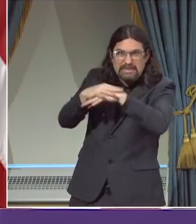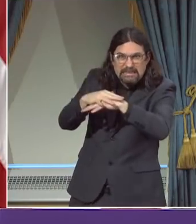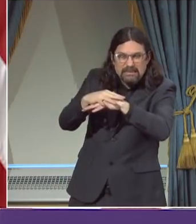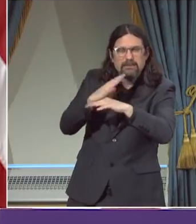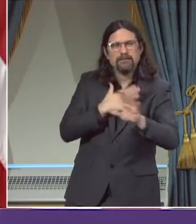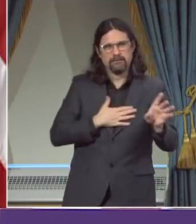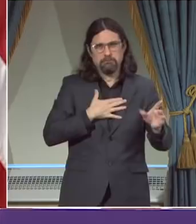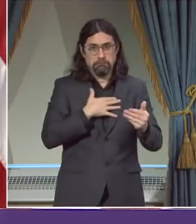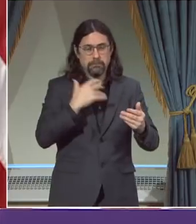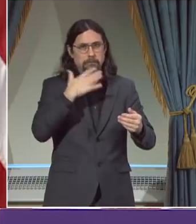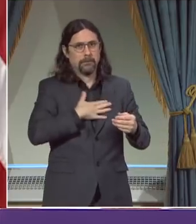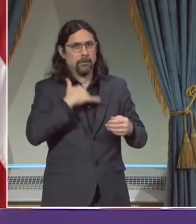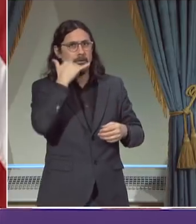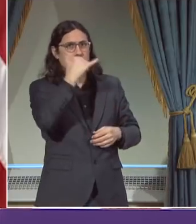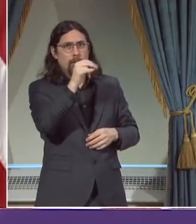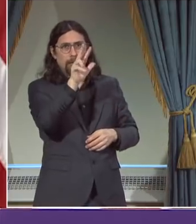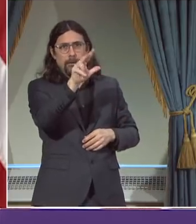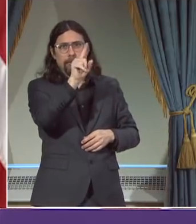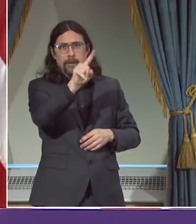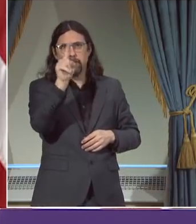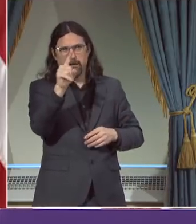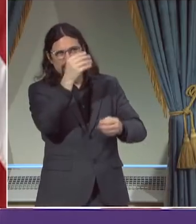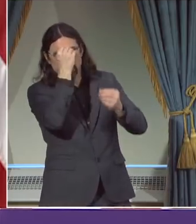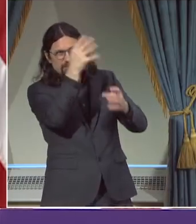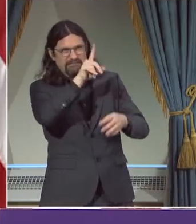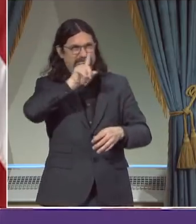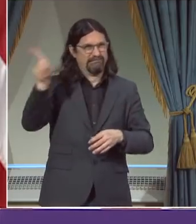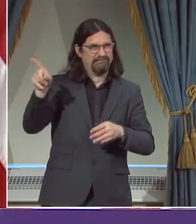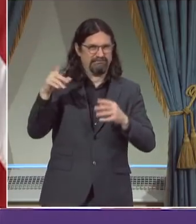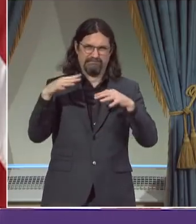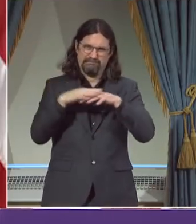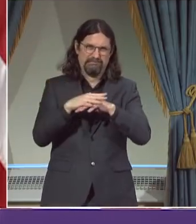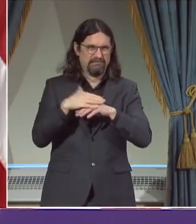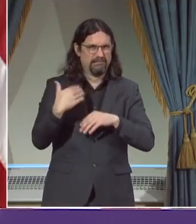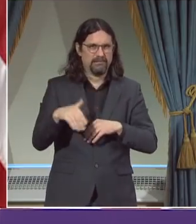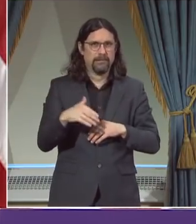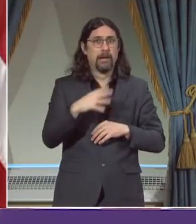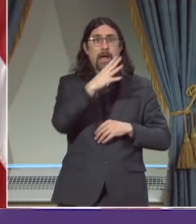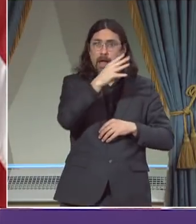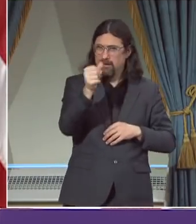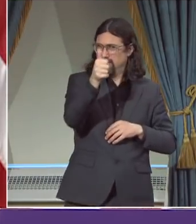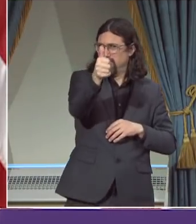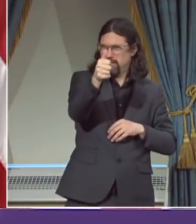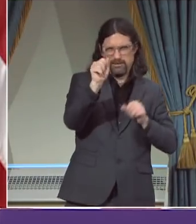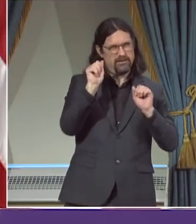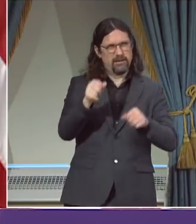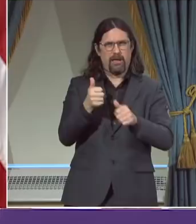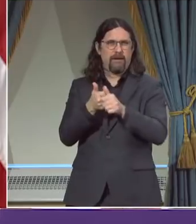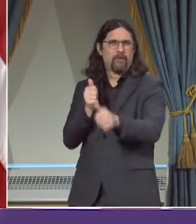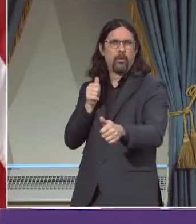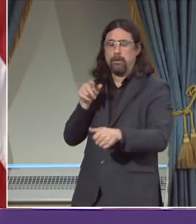PLEASE GO TO A DIFFERENT PART OF THE TRAINR O WAIT UNTIL ANOTHER TRAIN COMES.